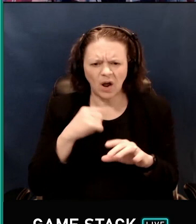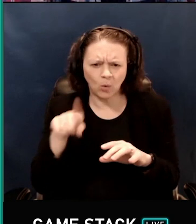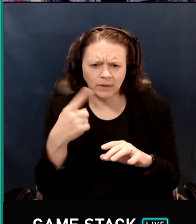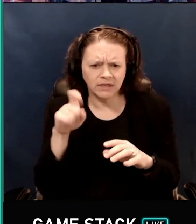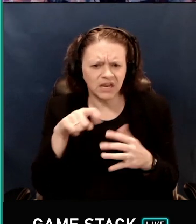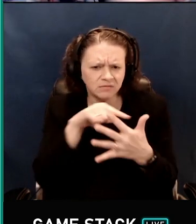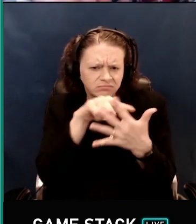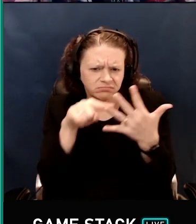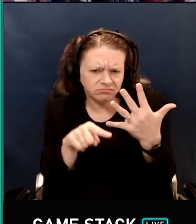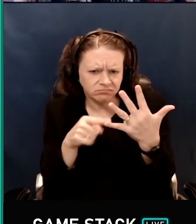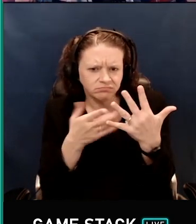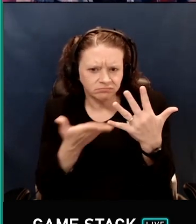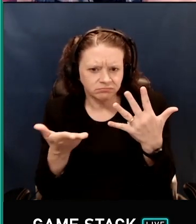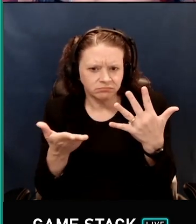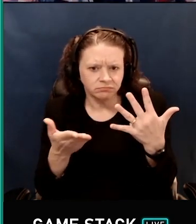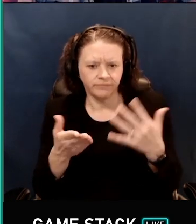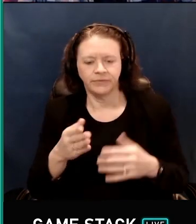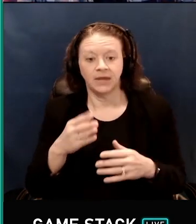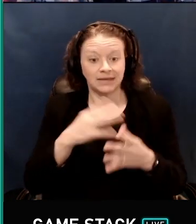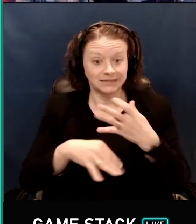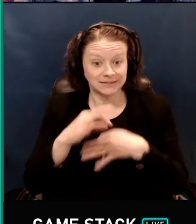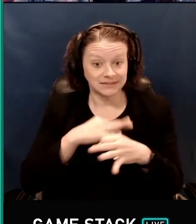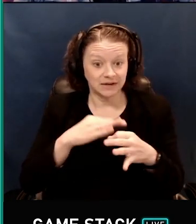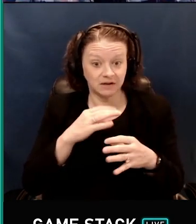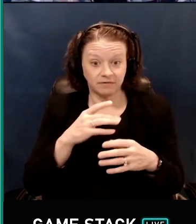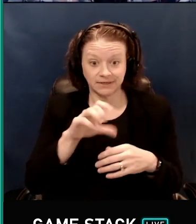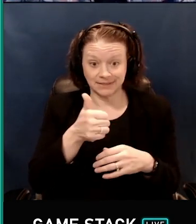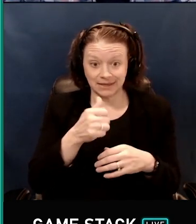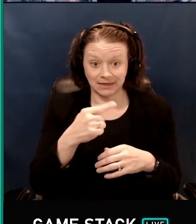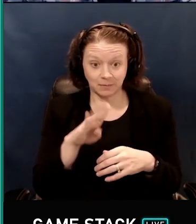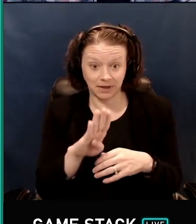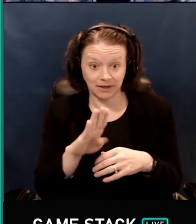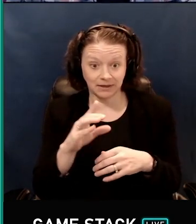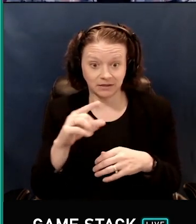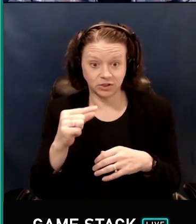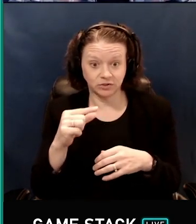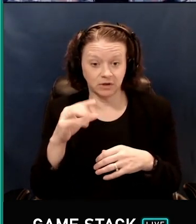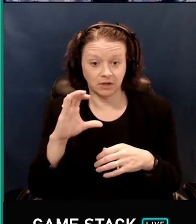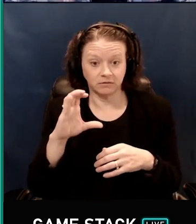you have a 20 gigabyte GPU, because you're twice as efficient.